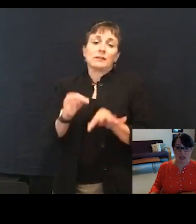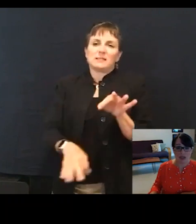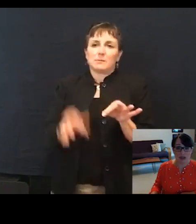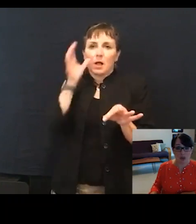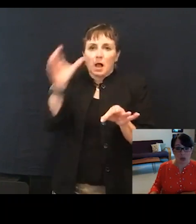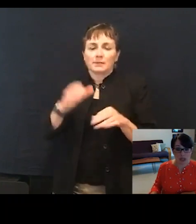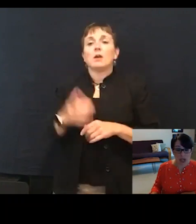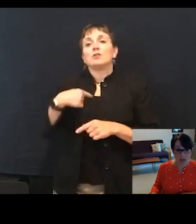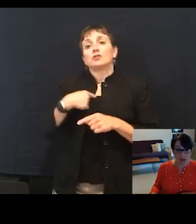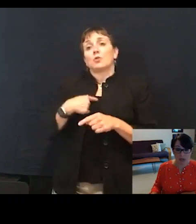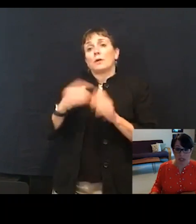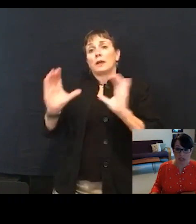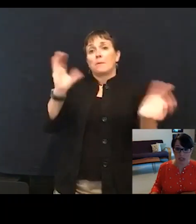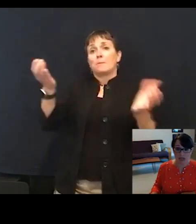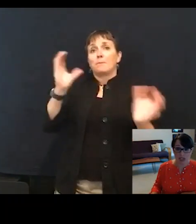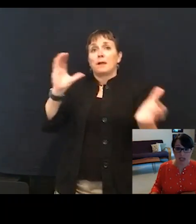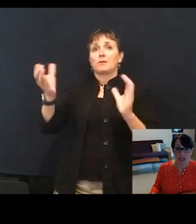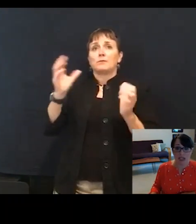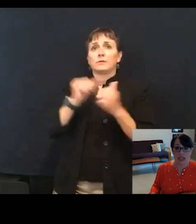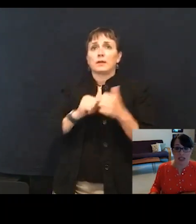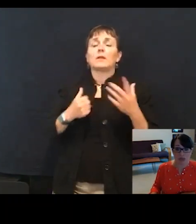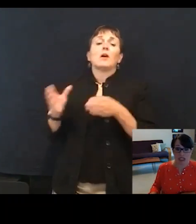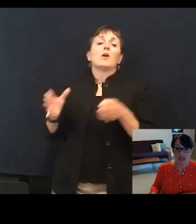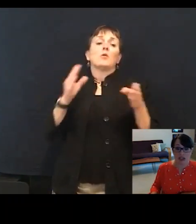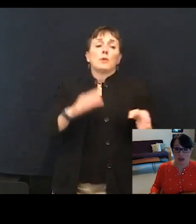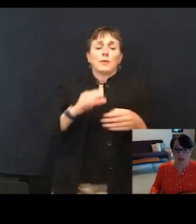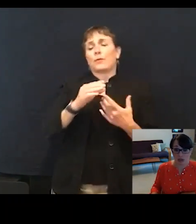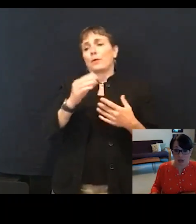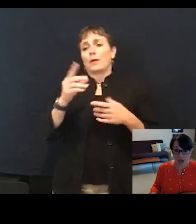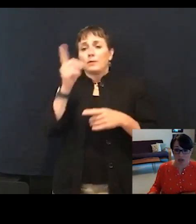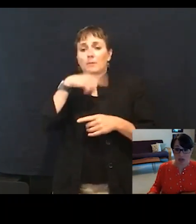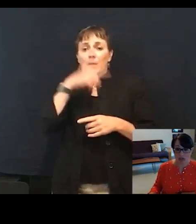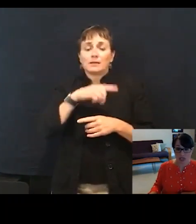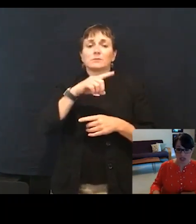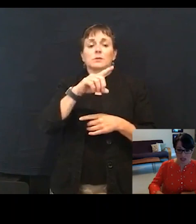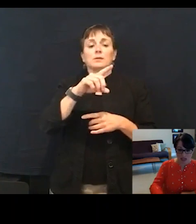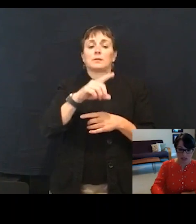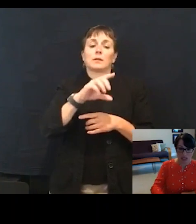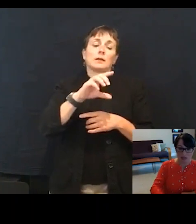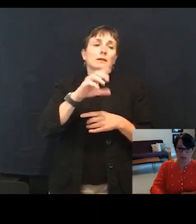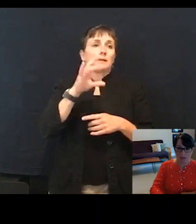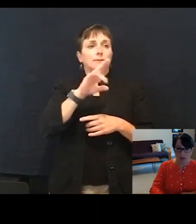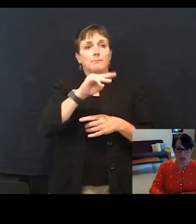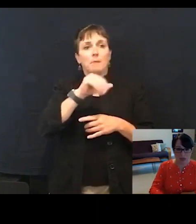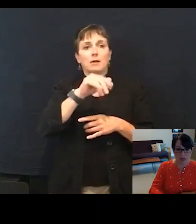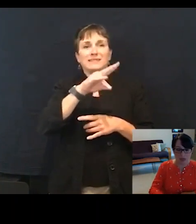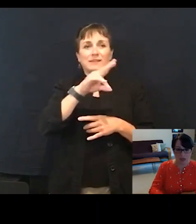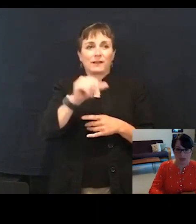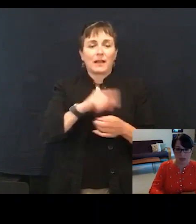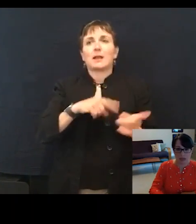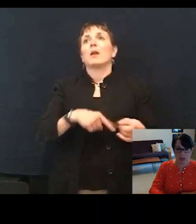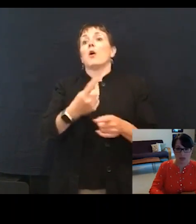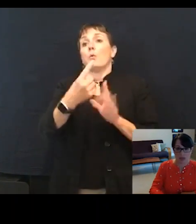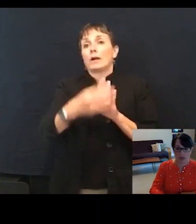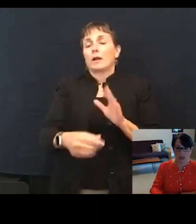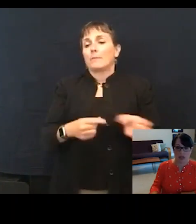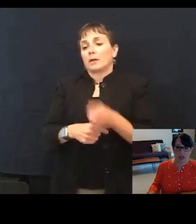carried one copy of myosin 7A, and mice that carried two copies of myosin 7A.